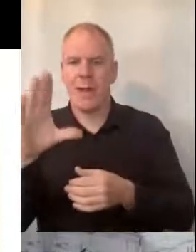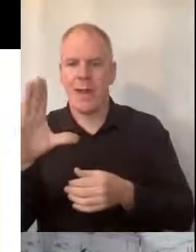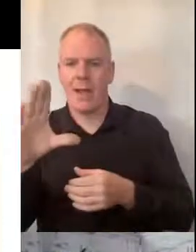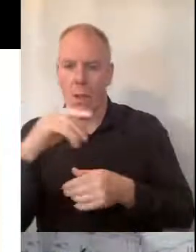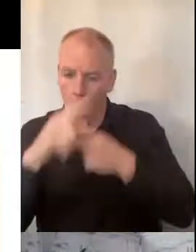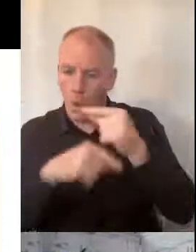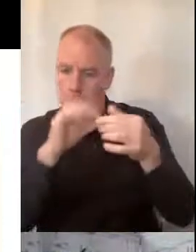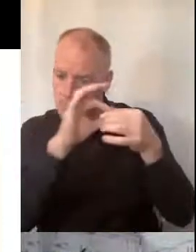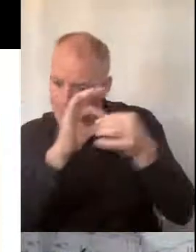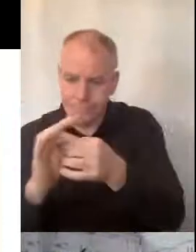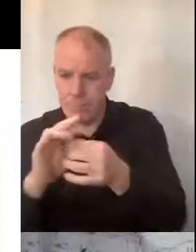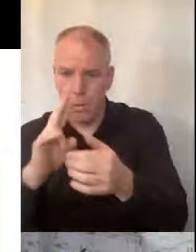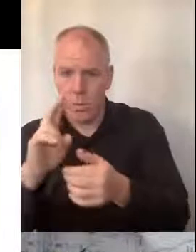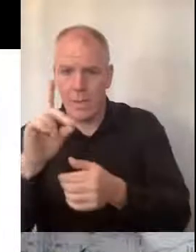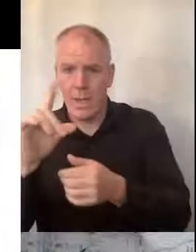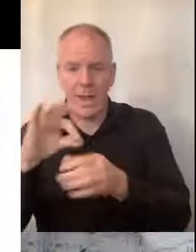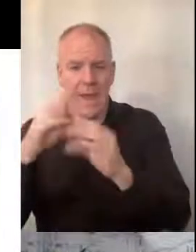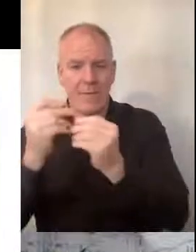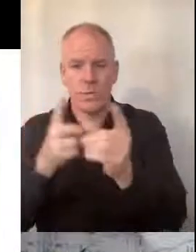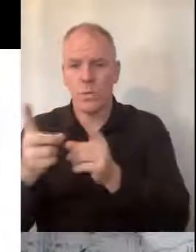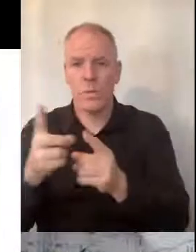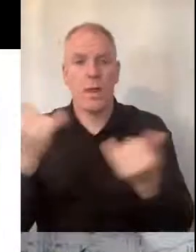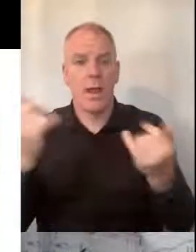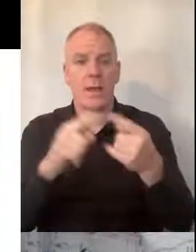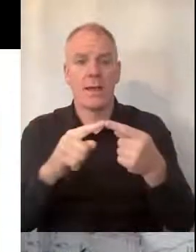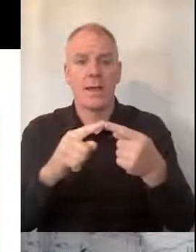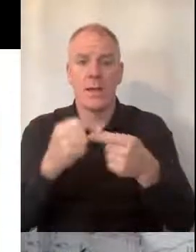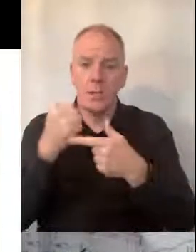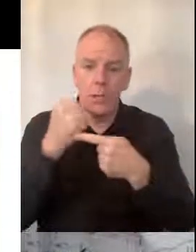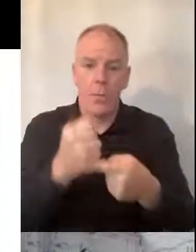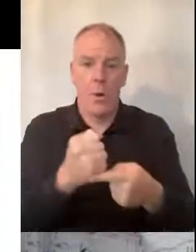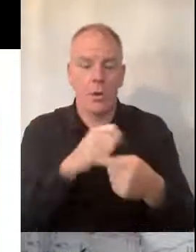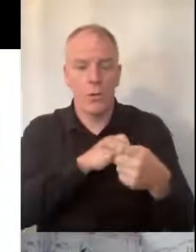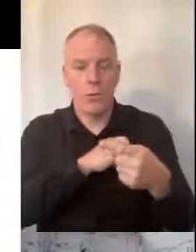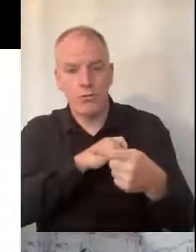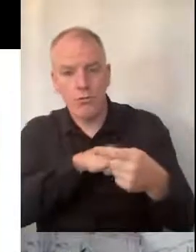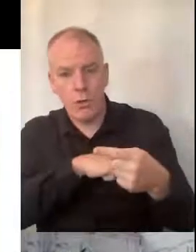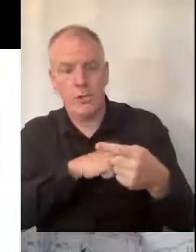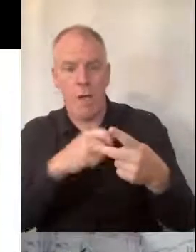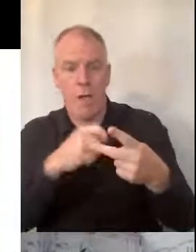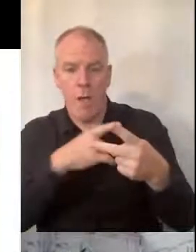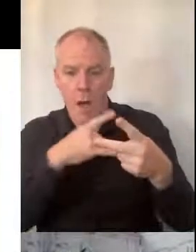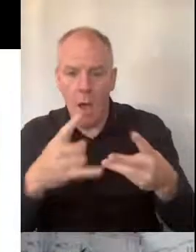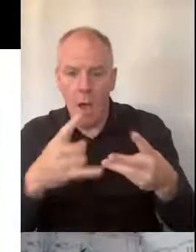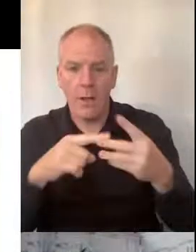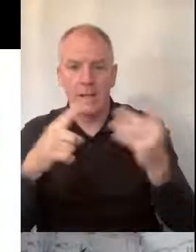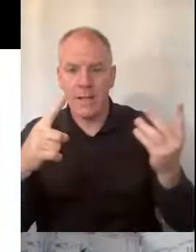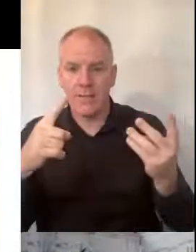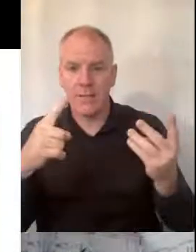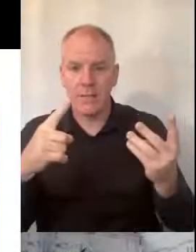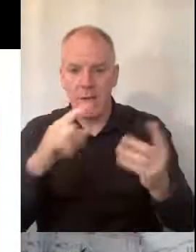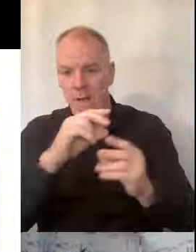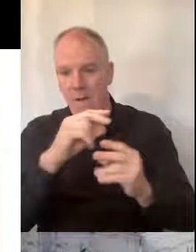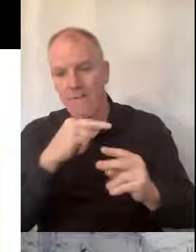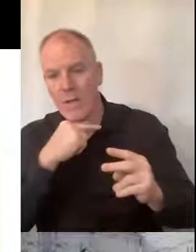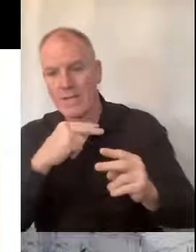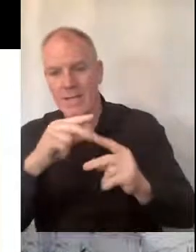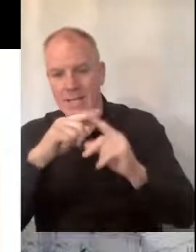So some of the tips here are like support, trust and honor, different learner voices and lived experiences and plan for the